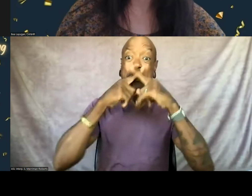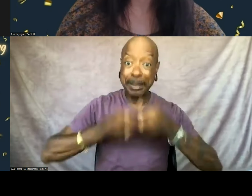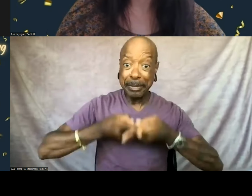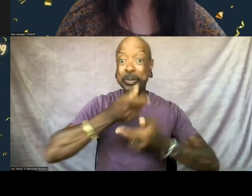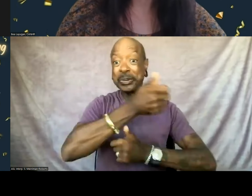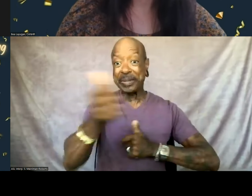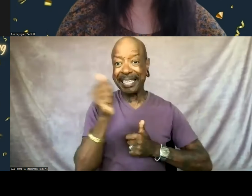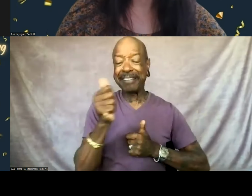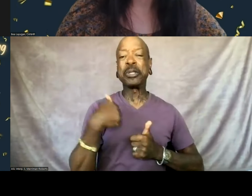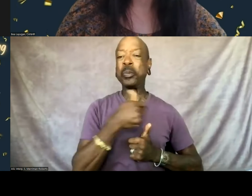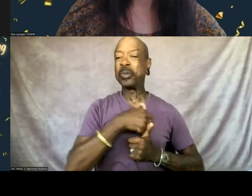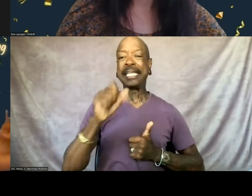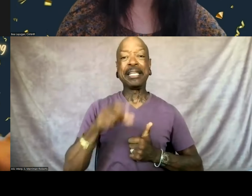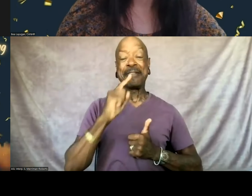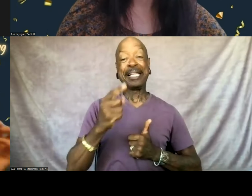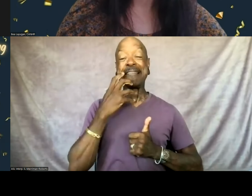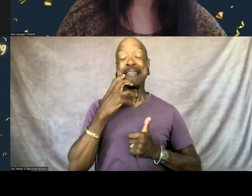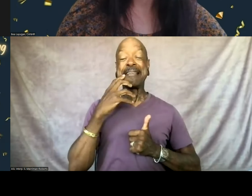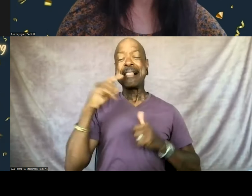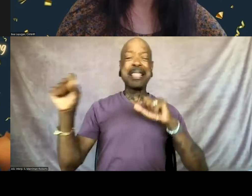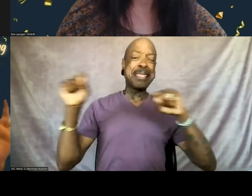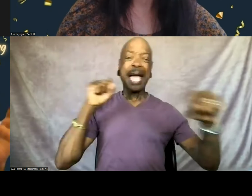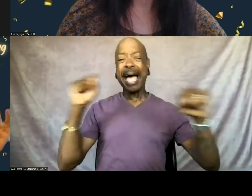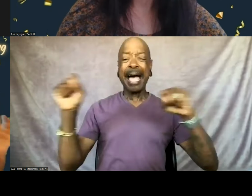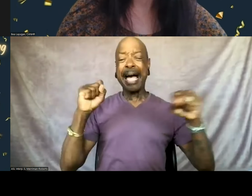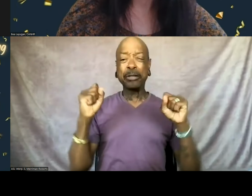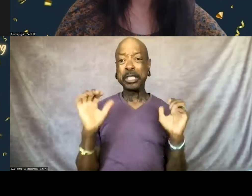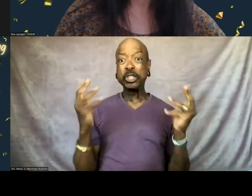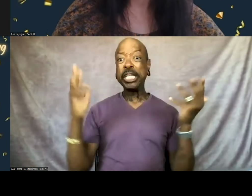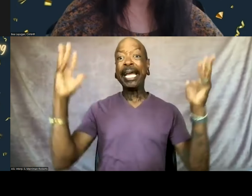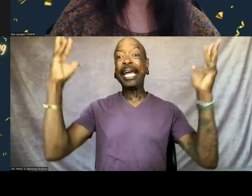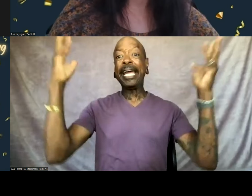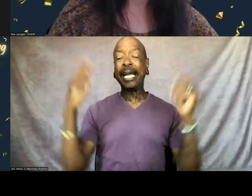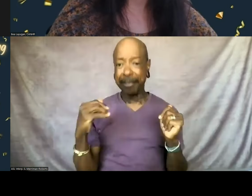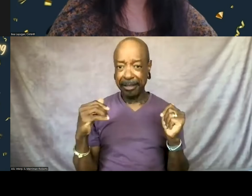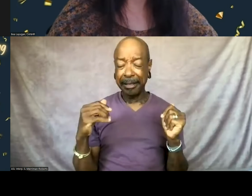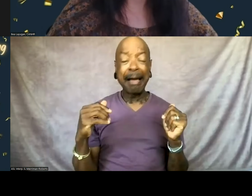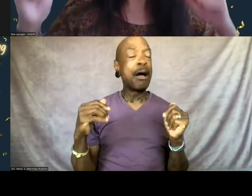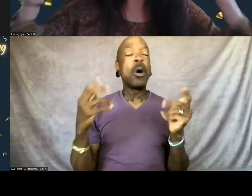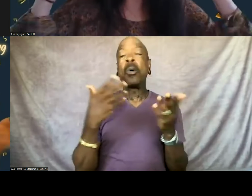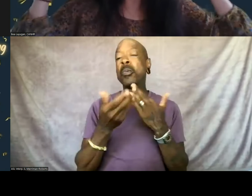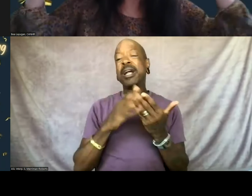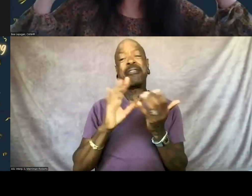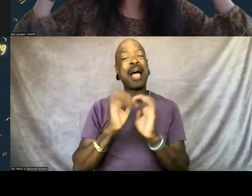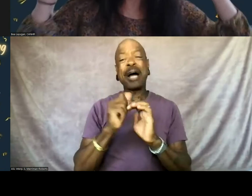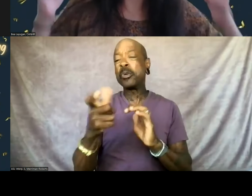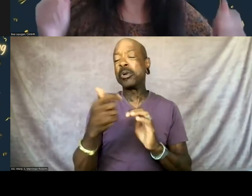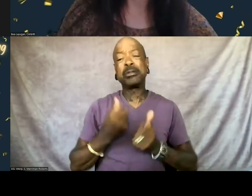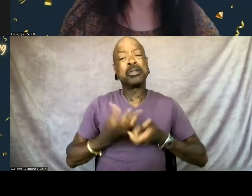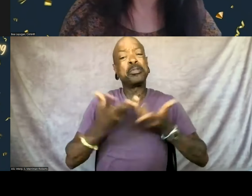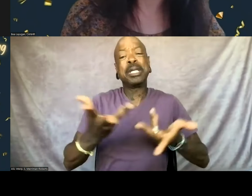» JESSICA LEHMAN: And we did it. So now I need everyone to